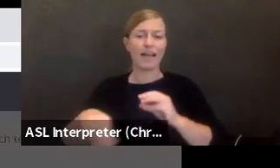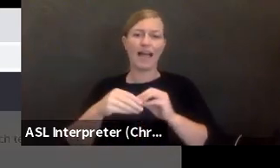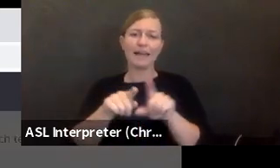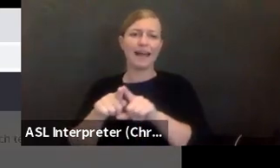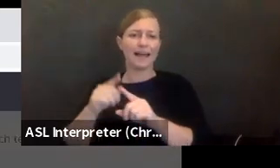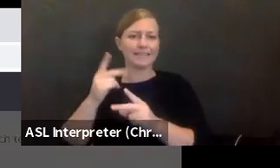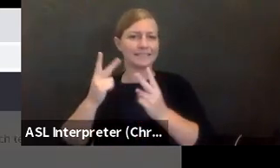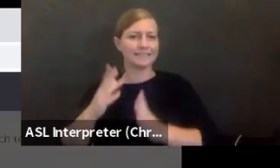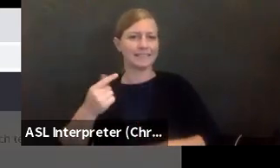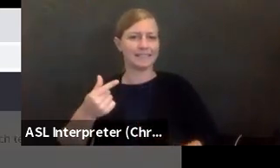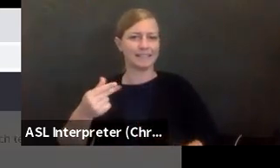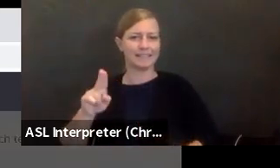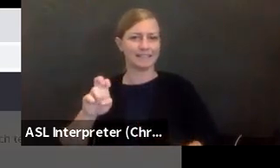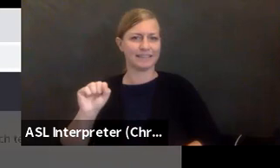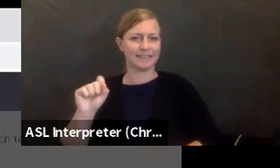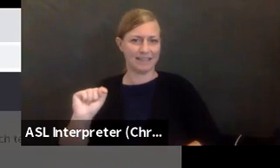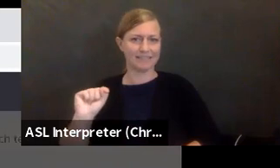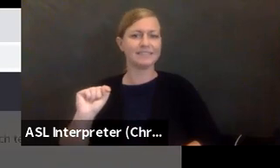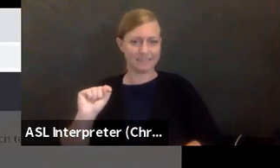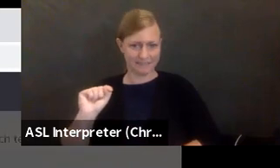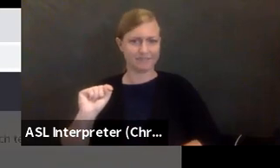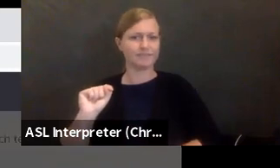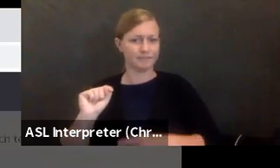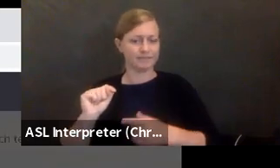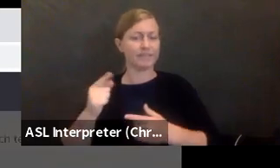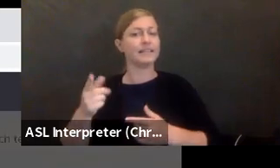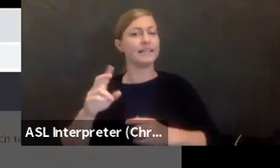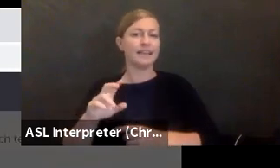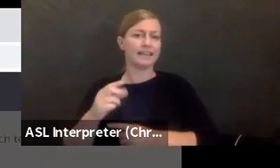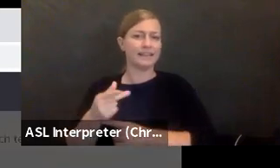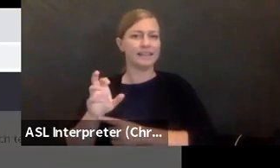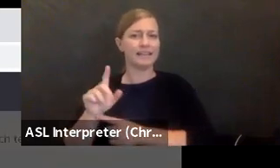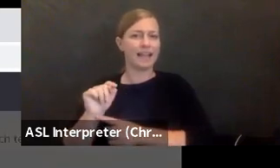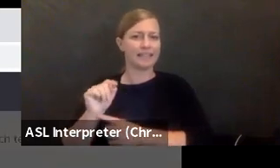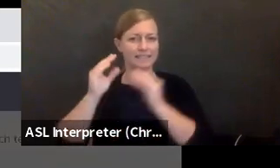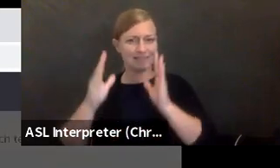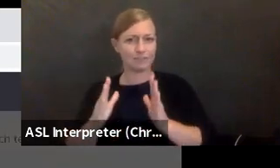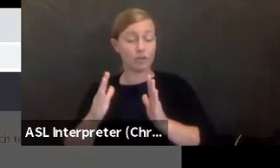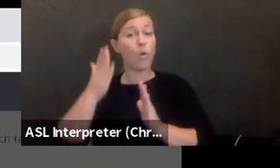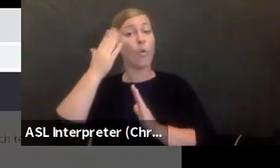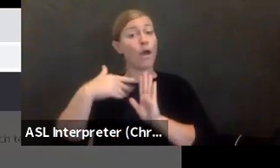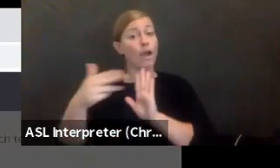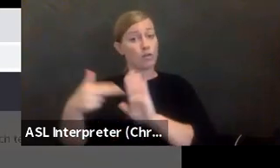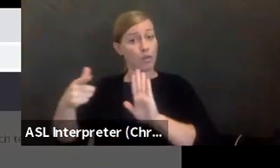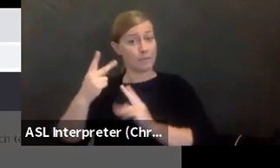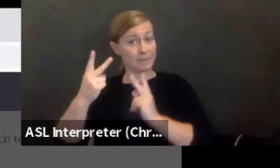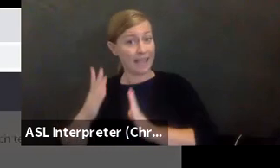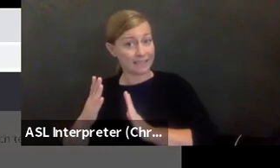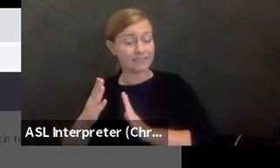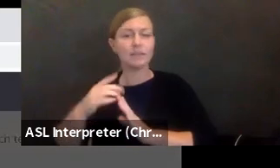ANDREW: I can add him as a guest.